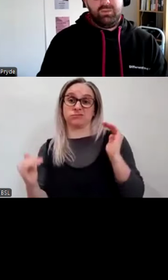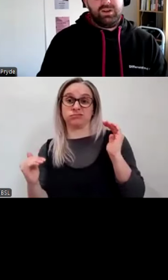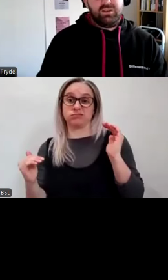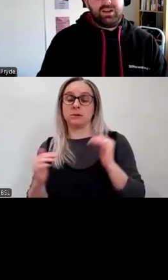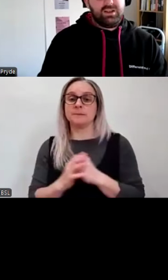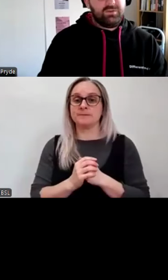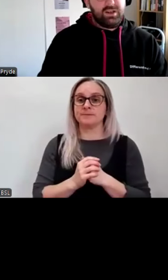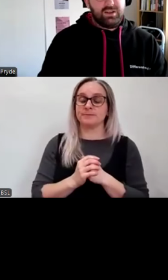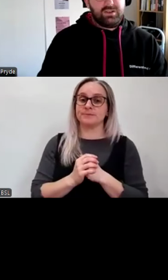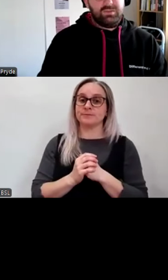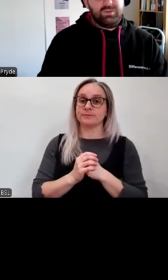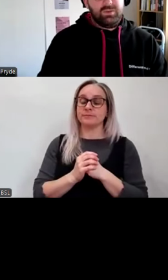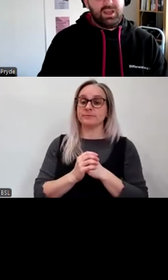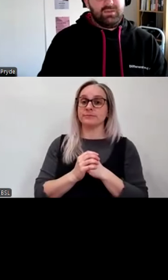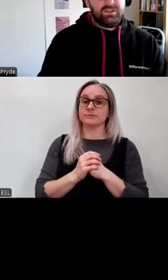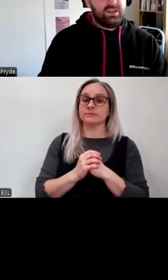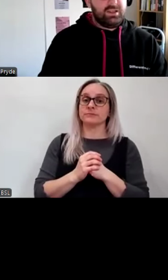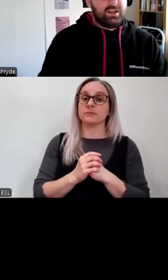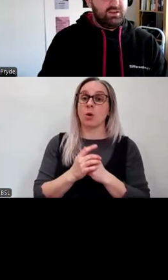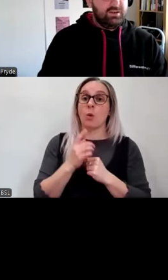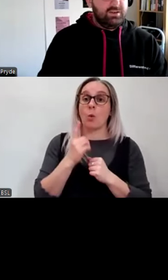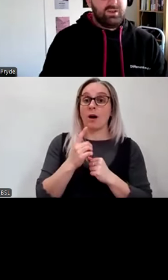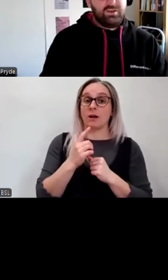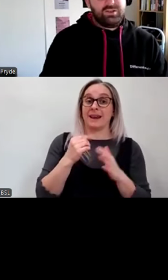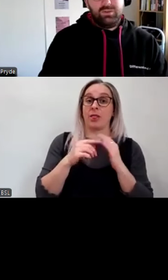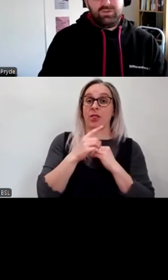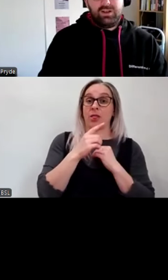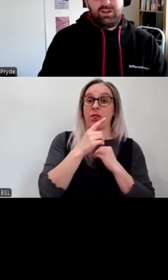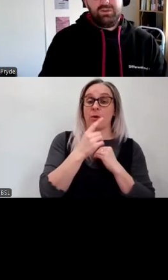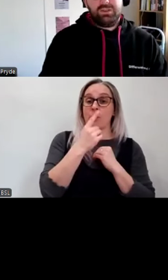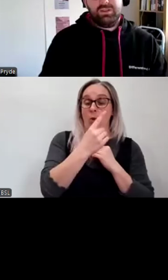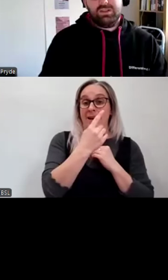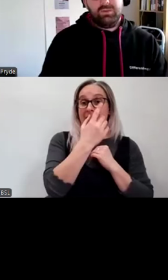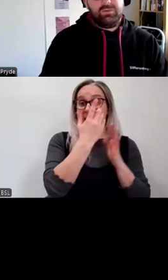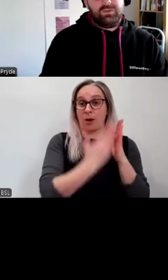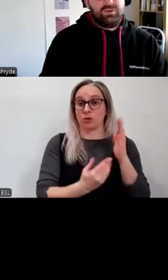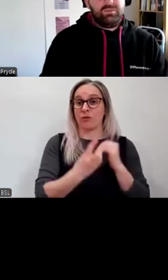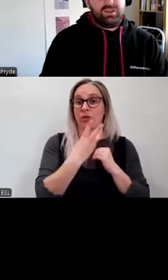1 in 30 to 40,000 people can't see color or struggle with color, which means they will view